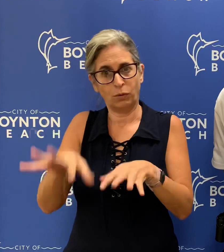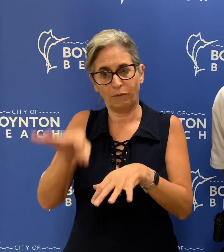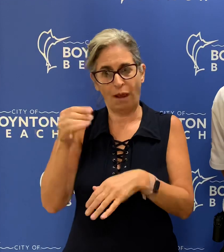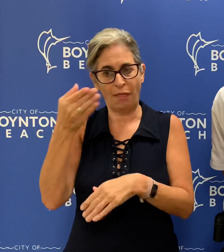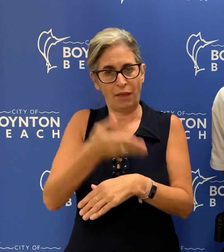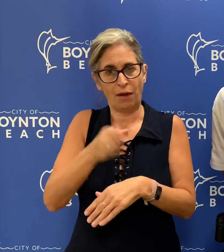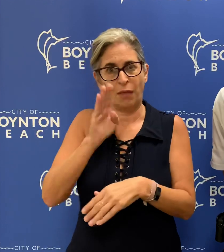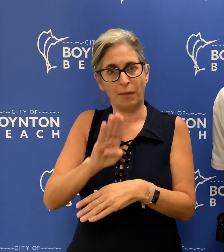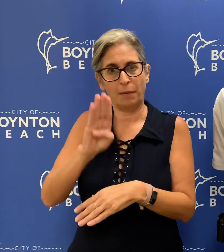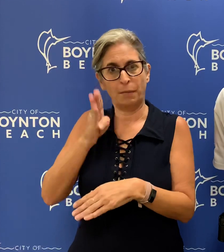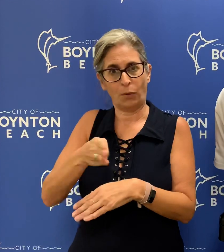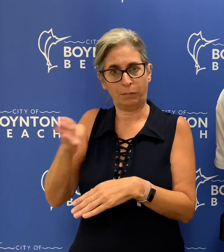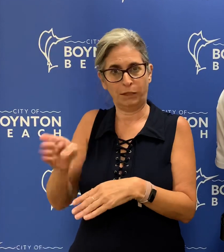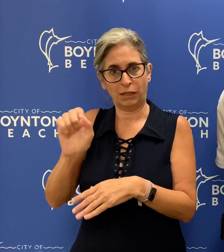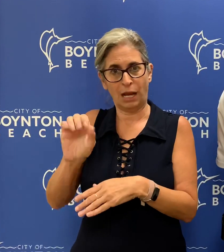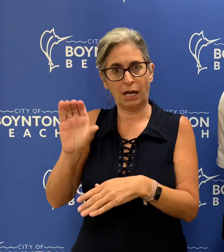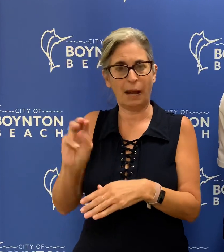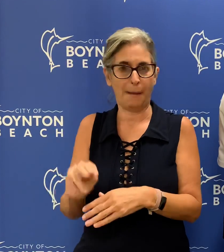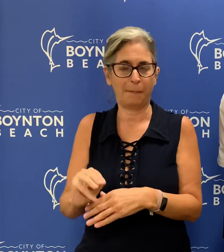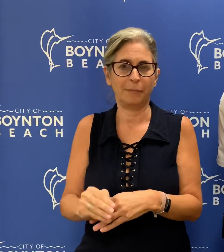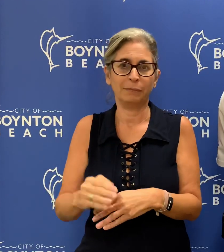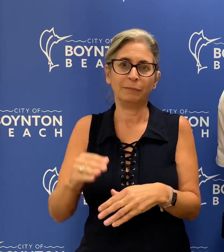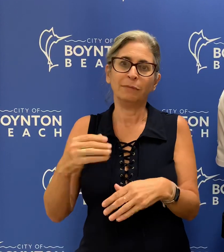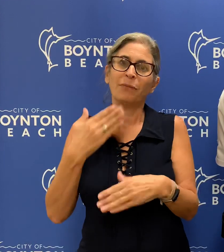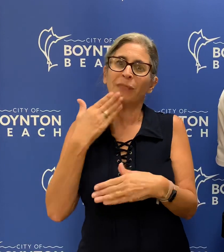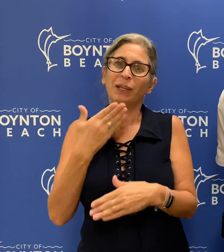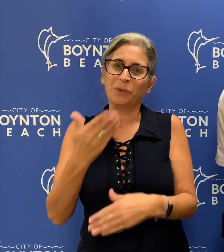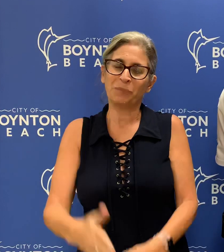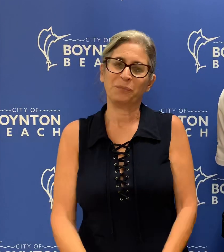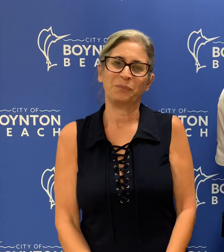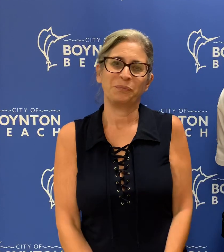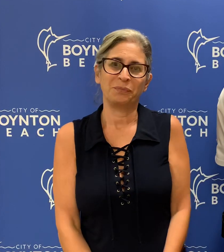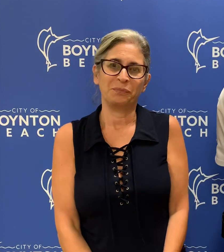to hurricane preparation. Thank you.